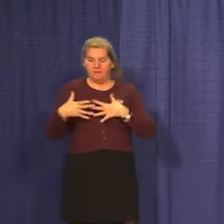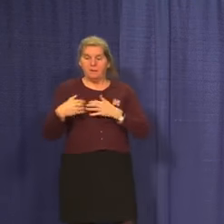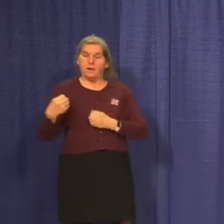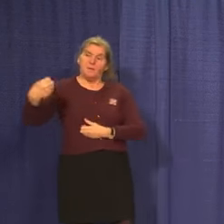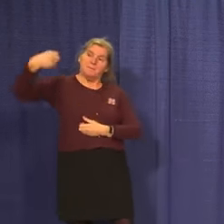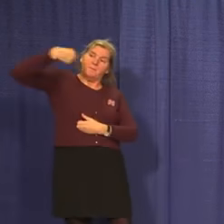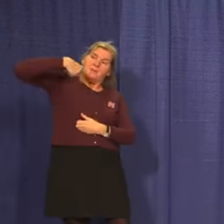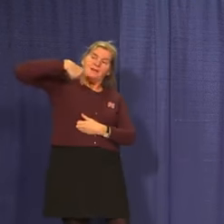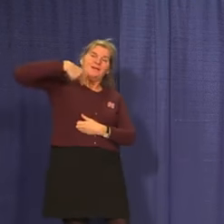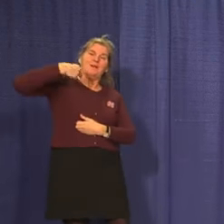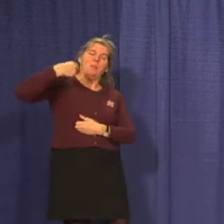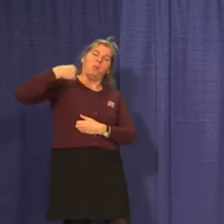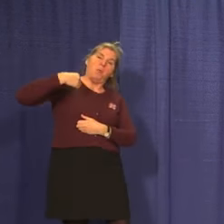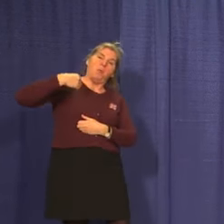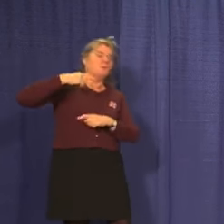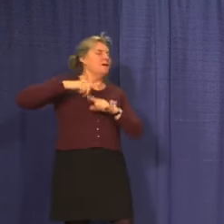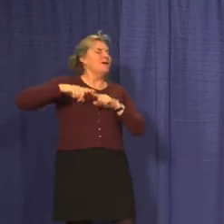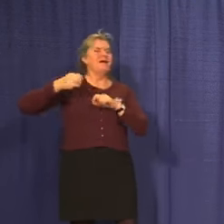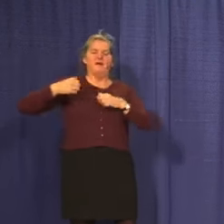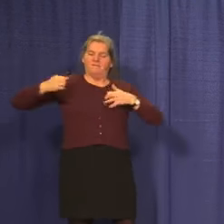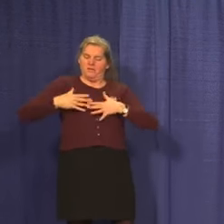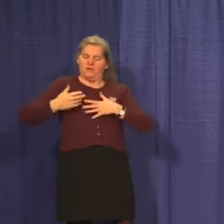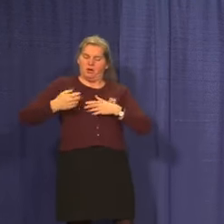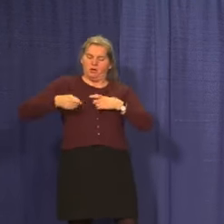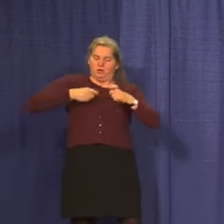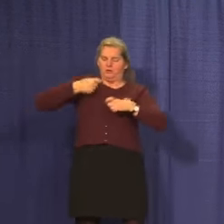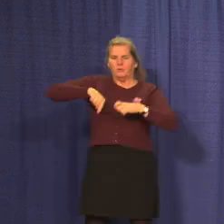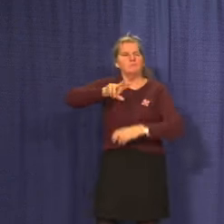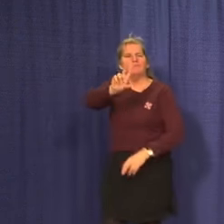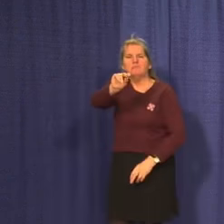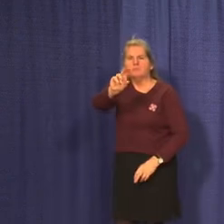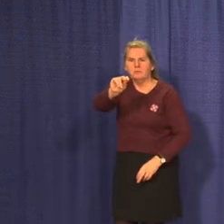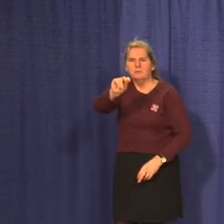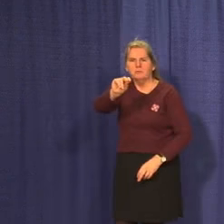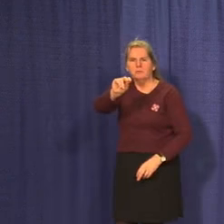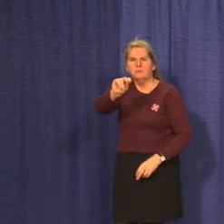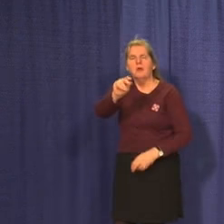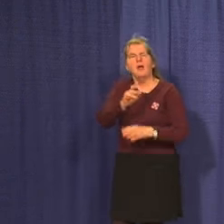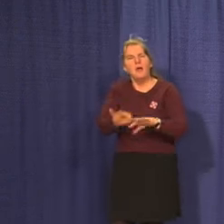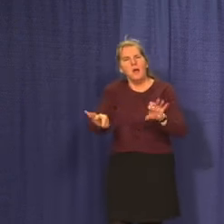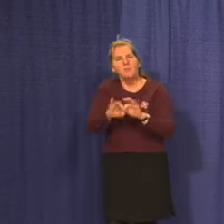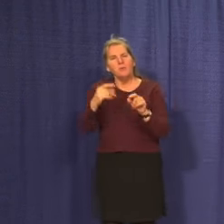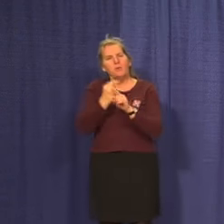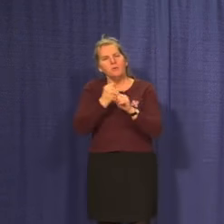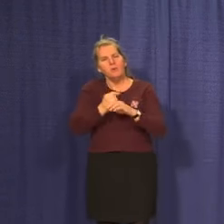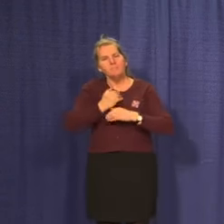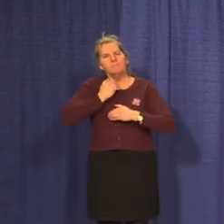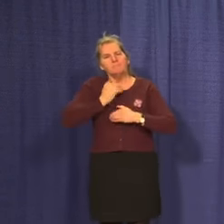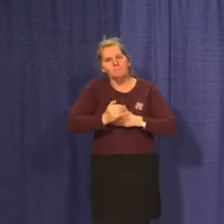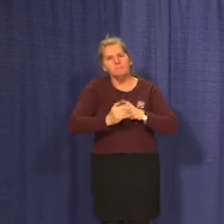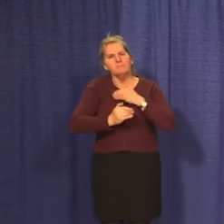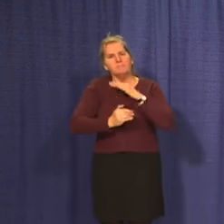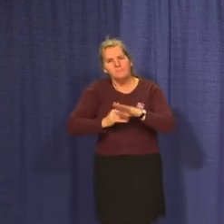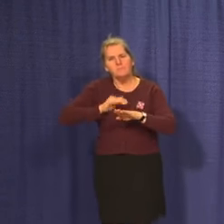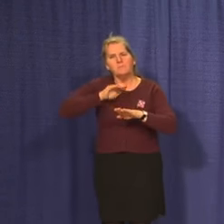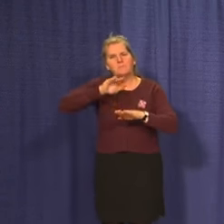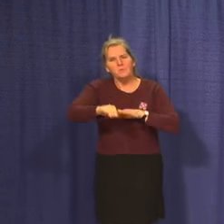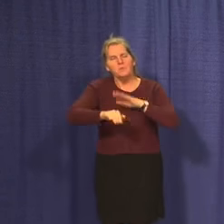CONTROL US. REMEMBER, YOU ARE TAKING THE RIGHT STEPS AND CAN REDUCE YOUR RISK BY FOLLOWING THE